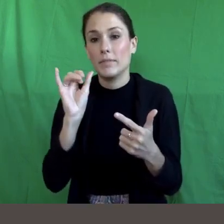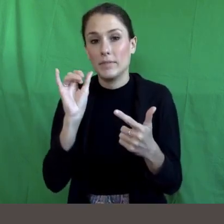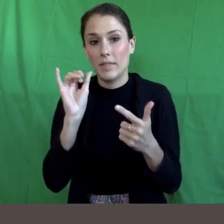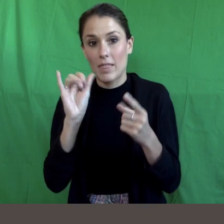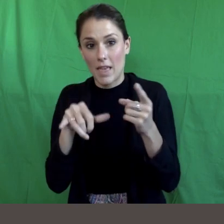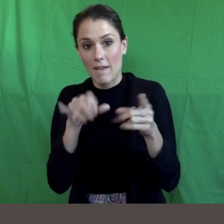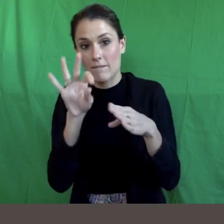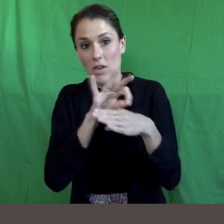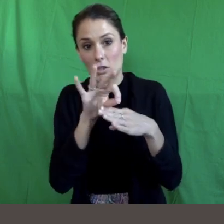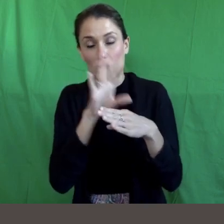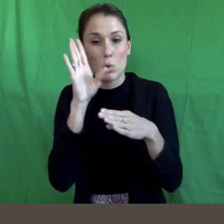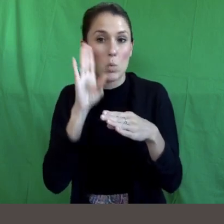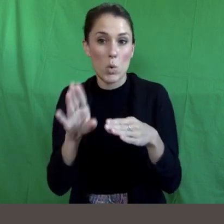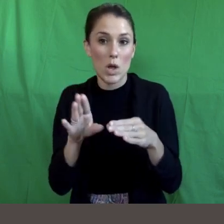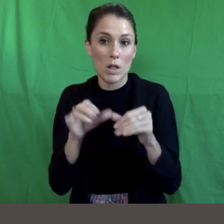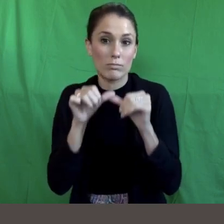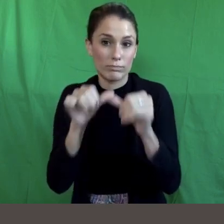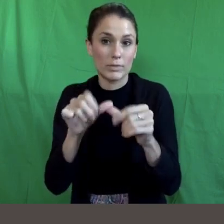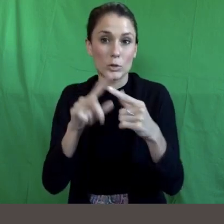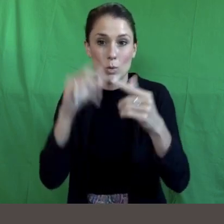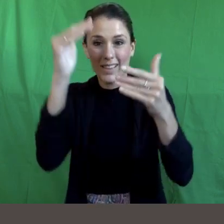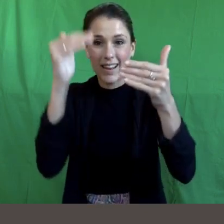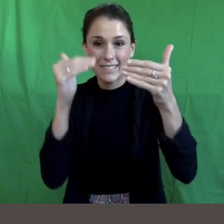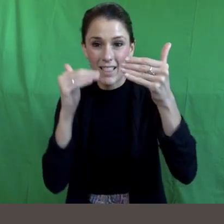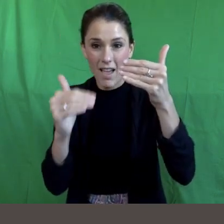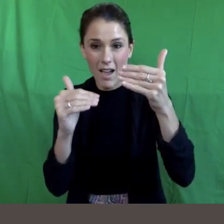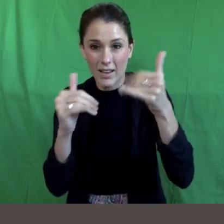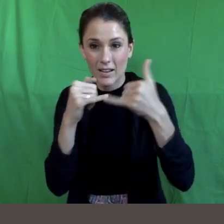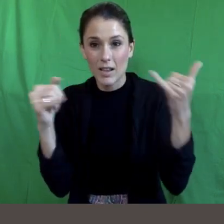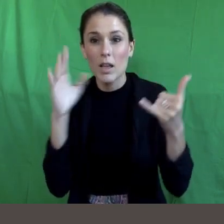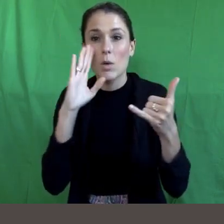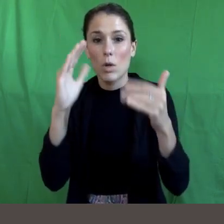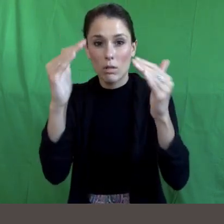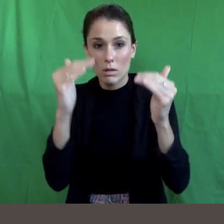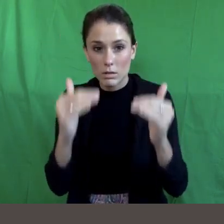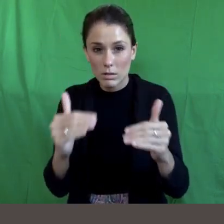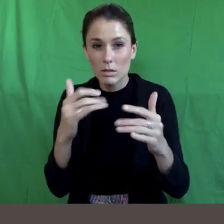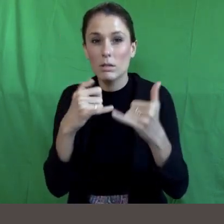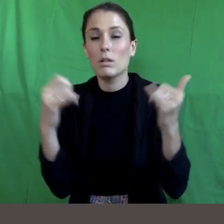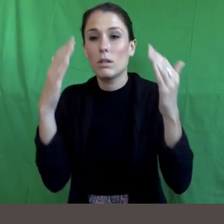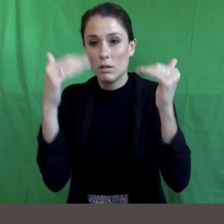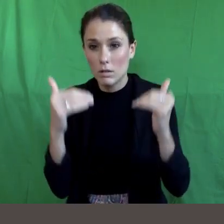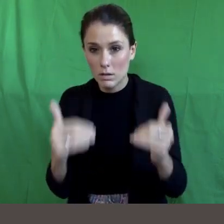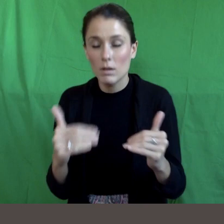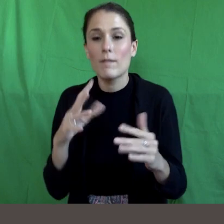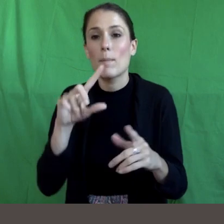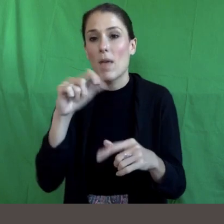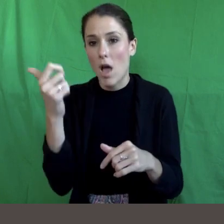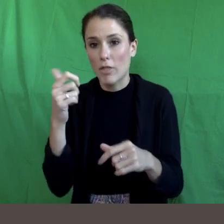And then the execution of this generator function will continue to this other line. And then we'll start yielding from this other generator.